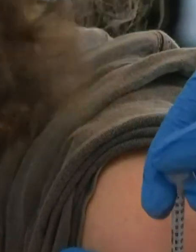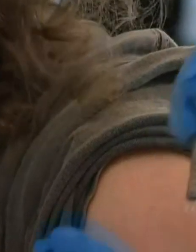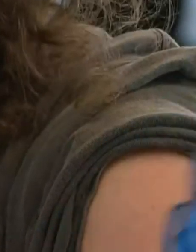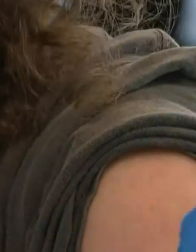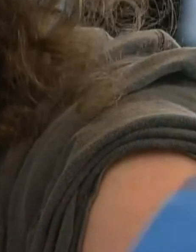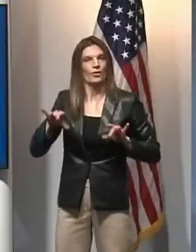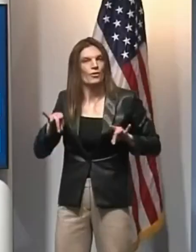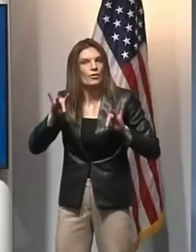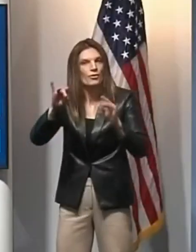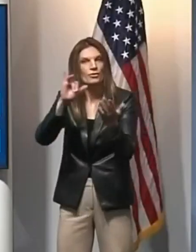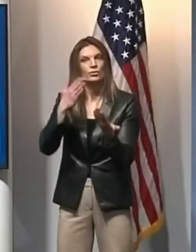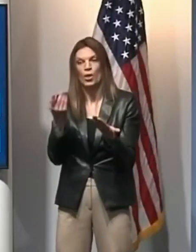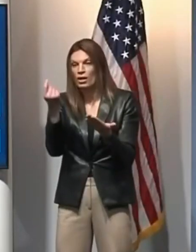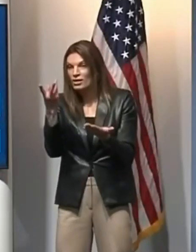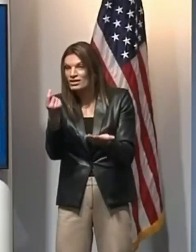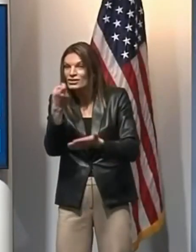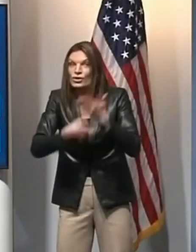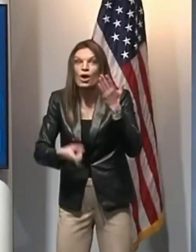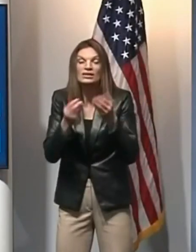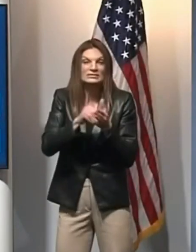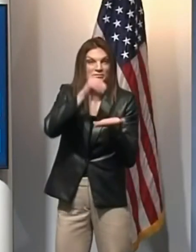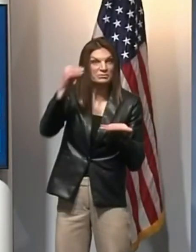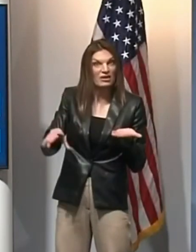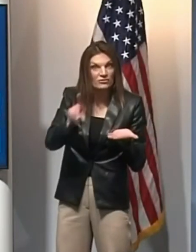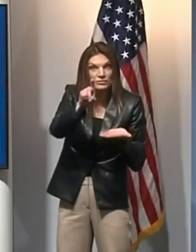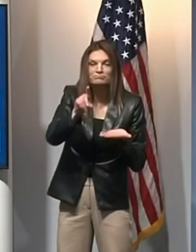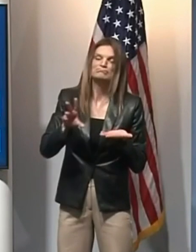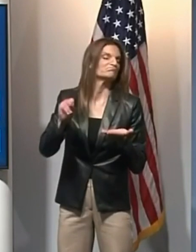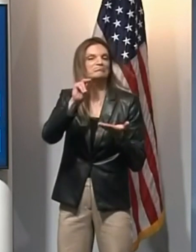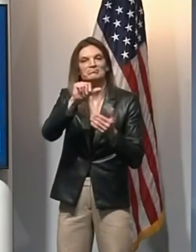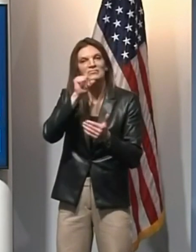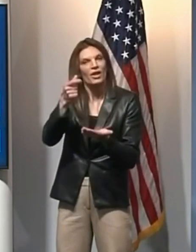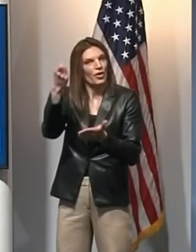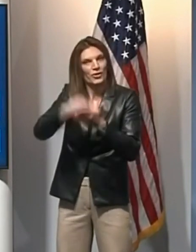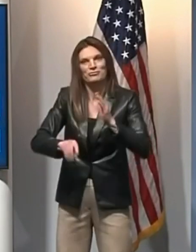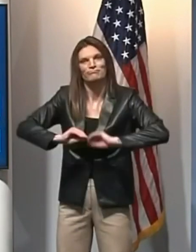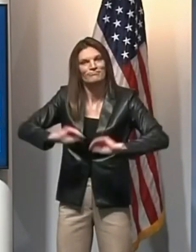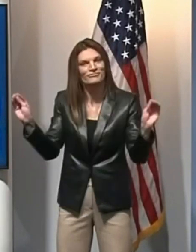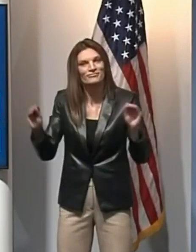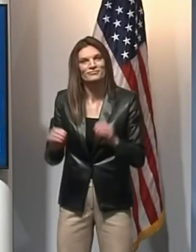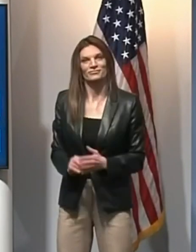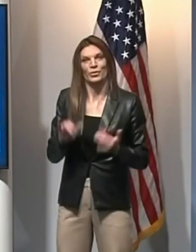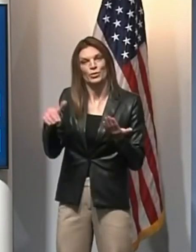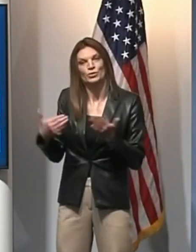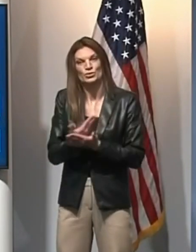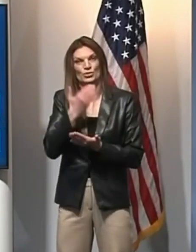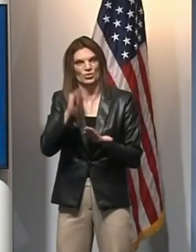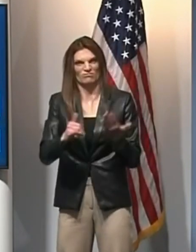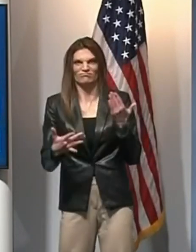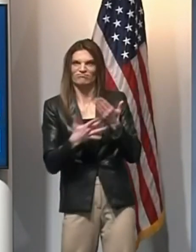Rod: THE OLD RULES APPLY ABOUT MASKS, SOCIAL DISTANCING,